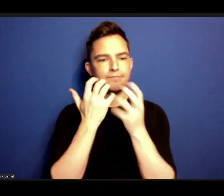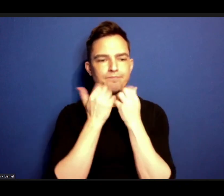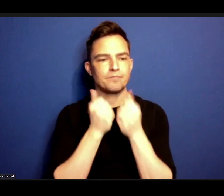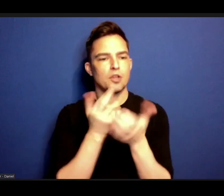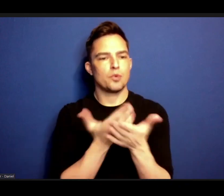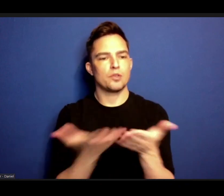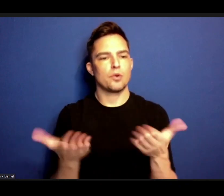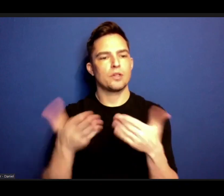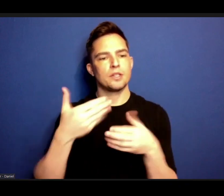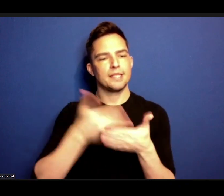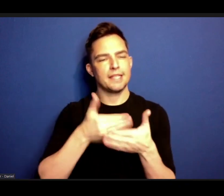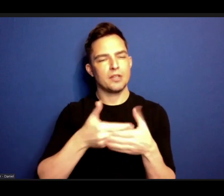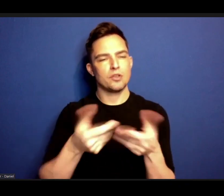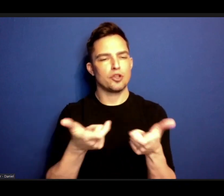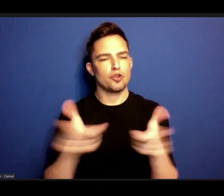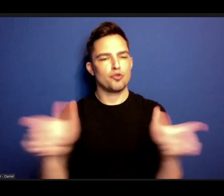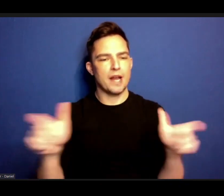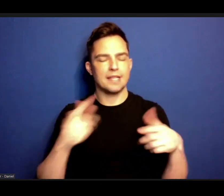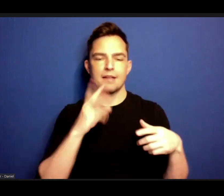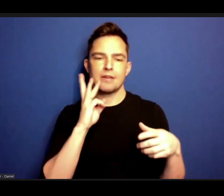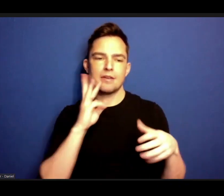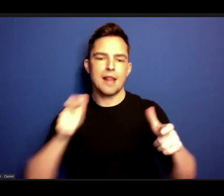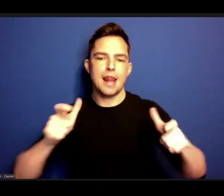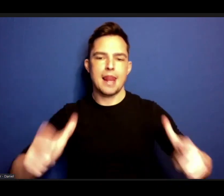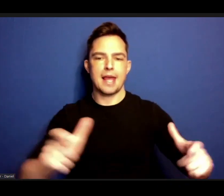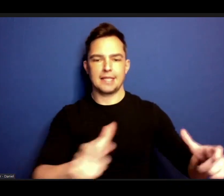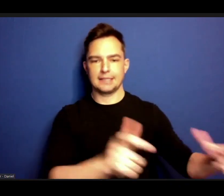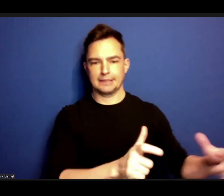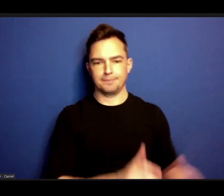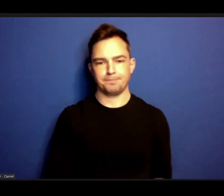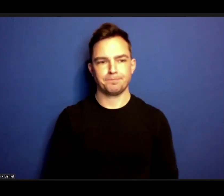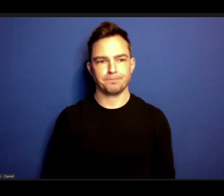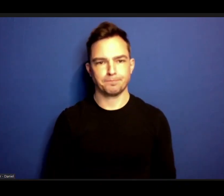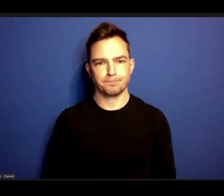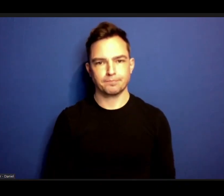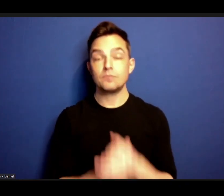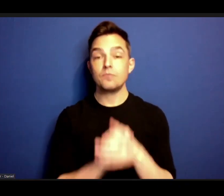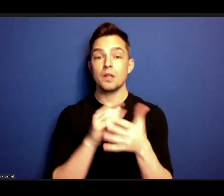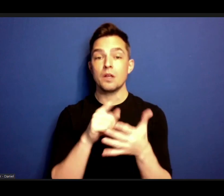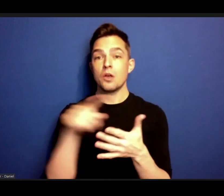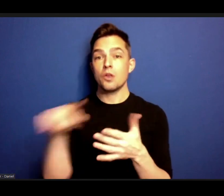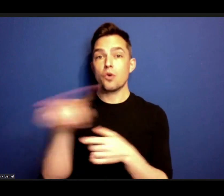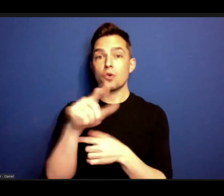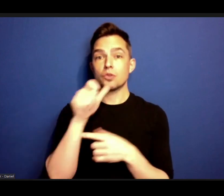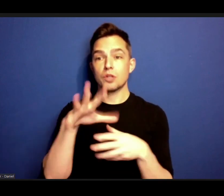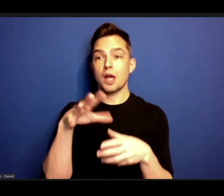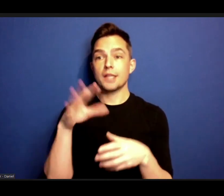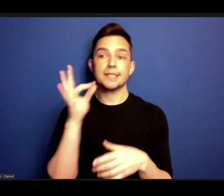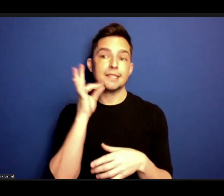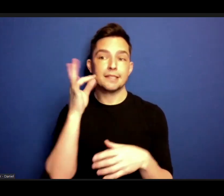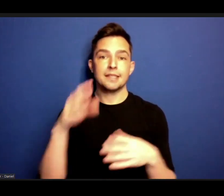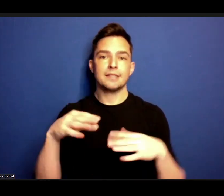Great Lakes. While those of us who are not indigenous to this land have arrived here